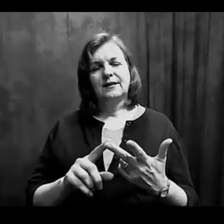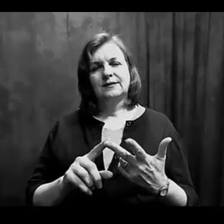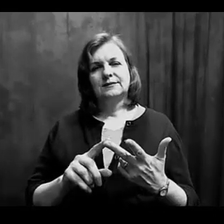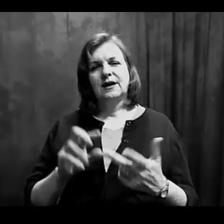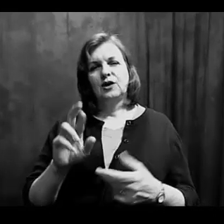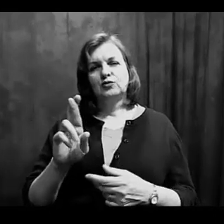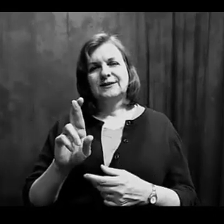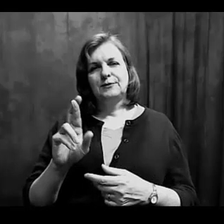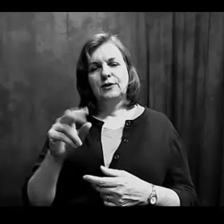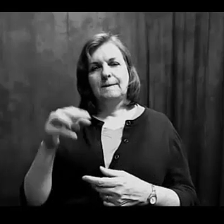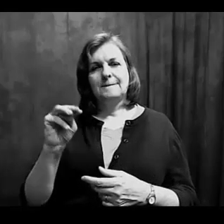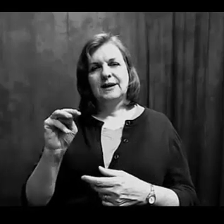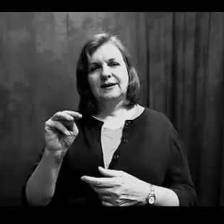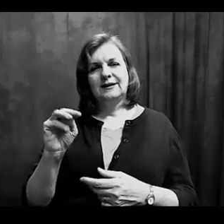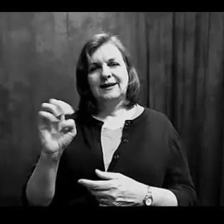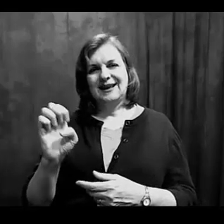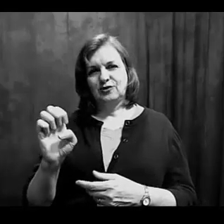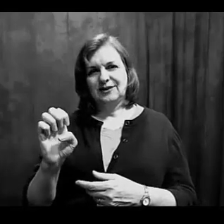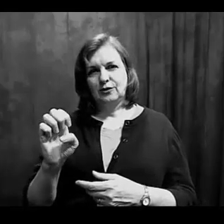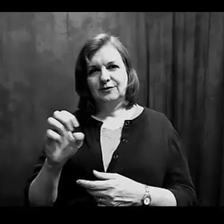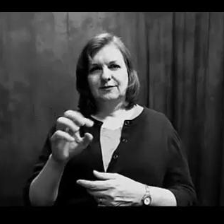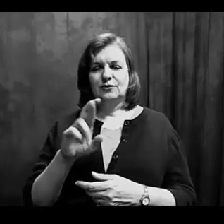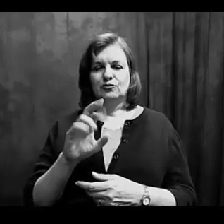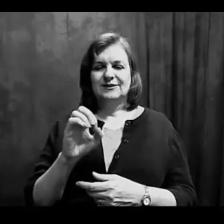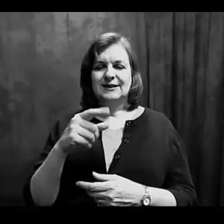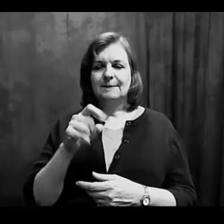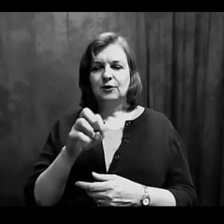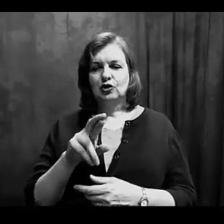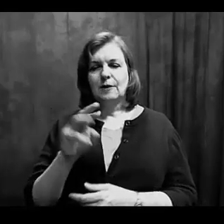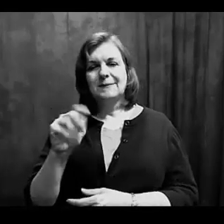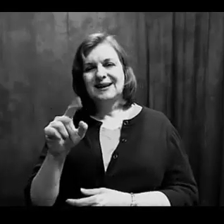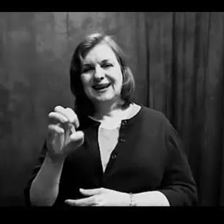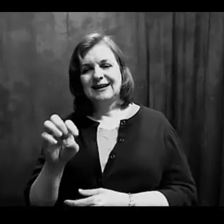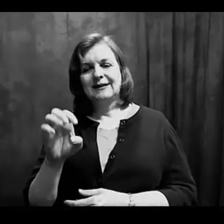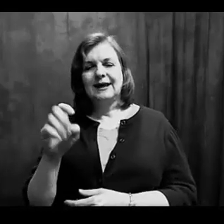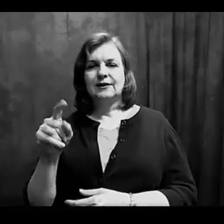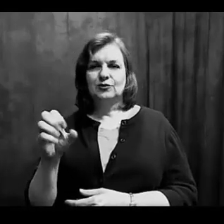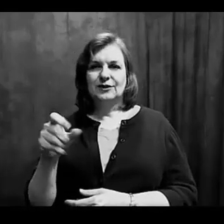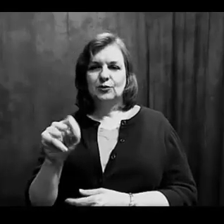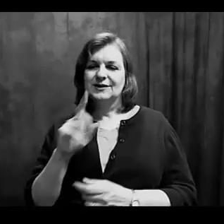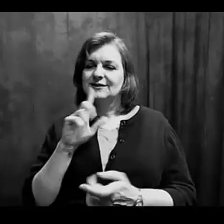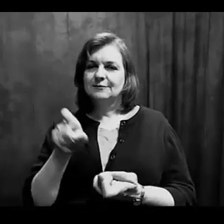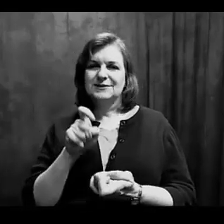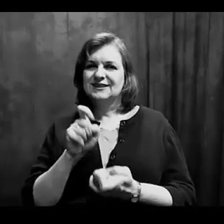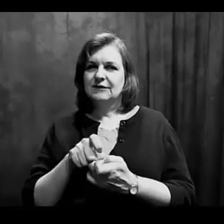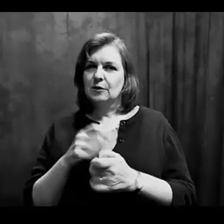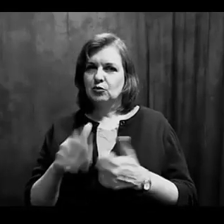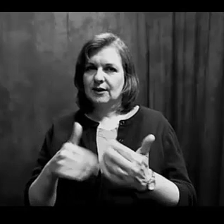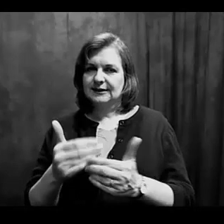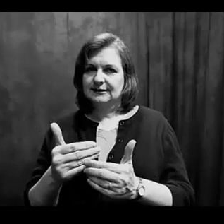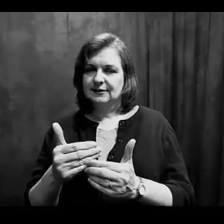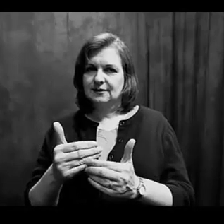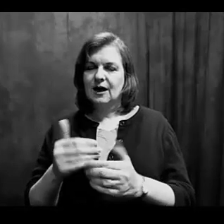receptor mediated endocytosis is a very specific process - so in this case looking for